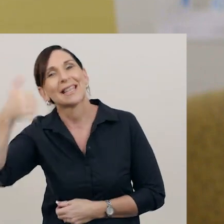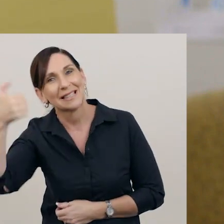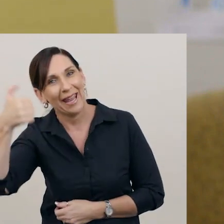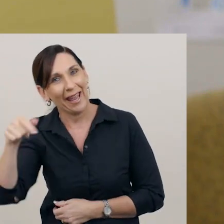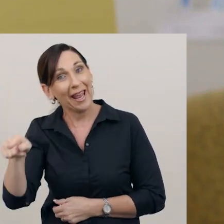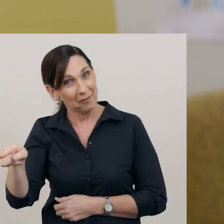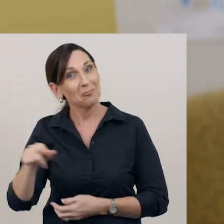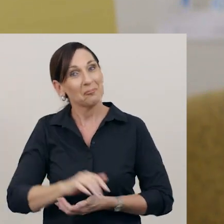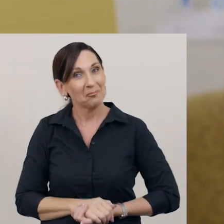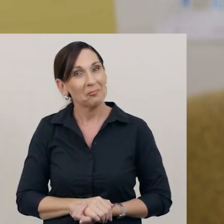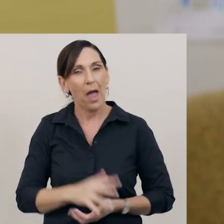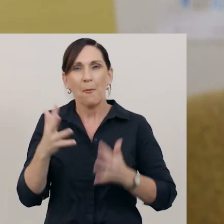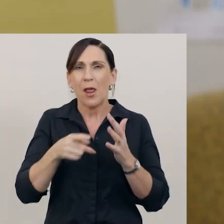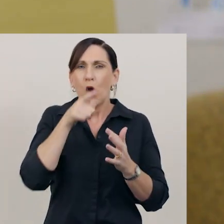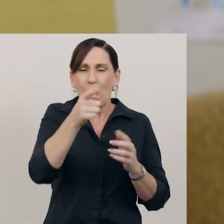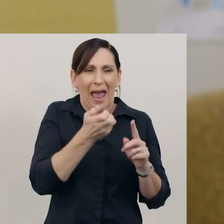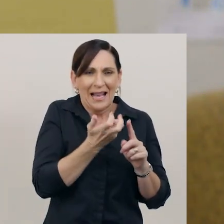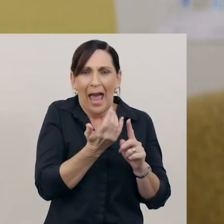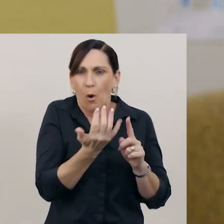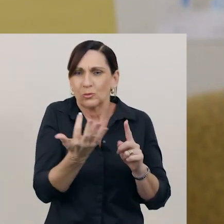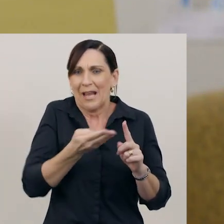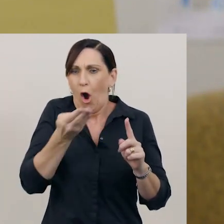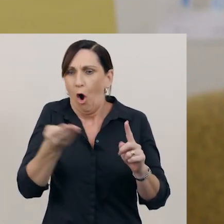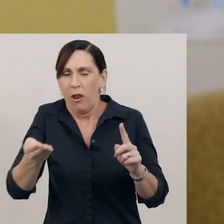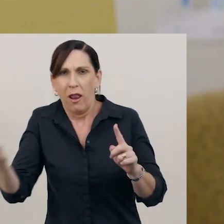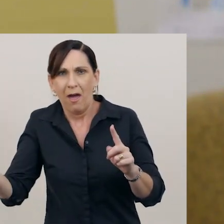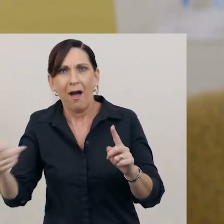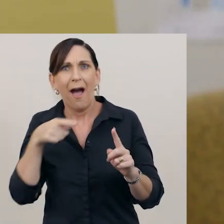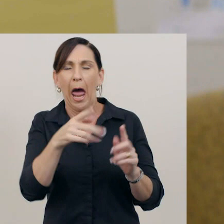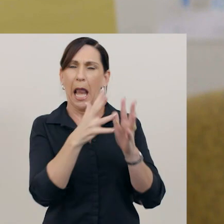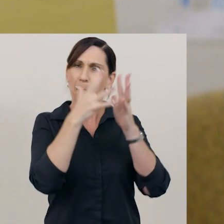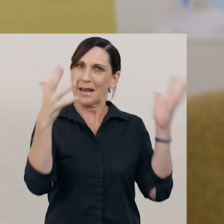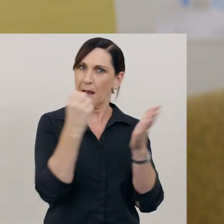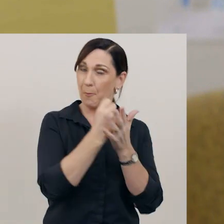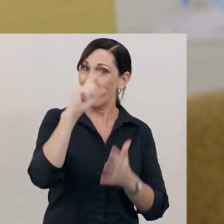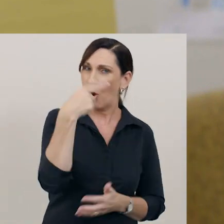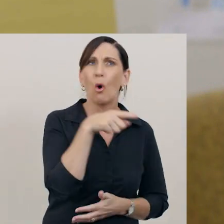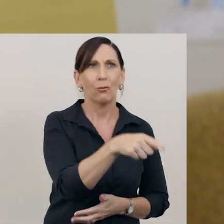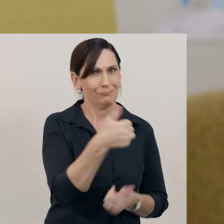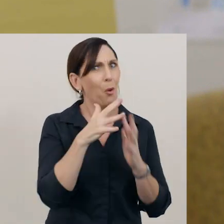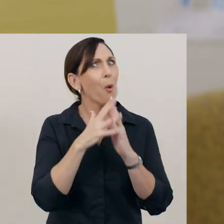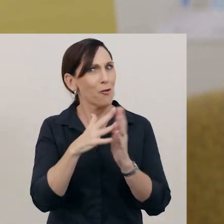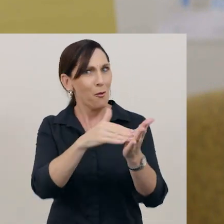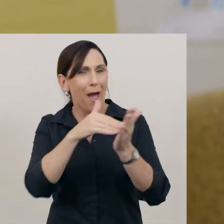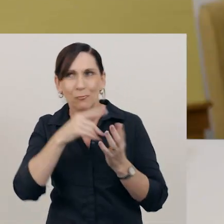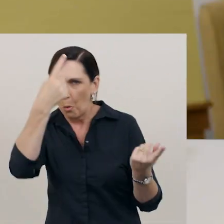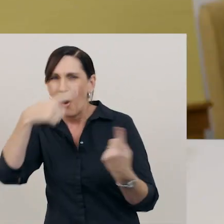Counting on, using the larger number first, is a very efficient strategy.